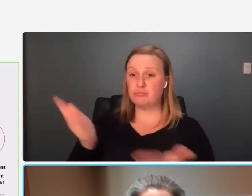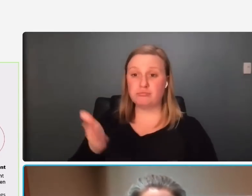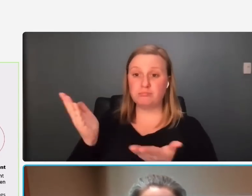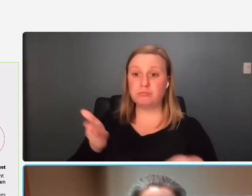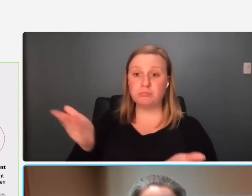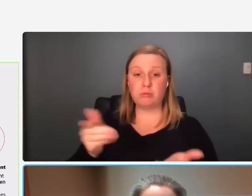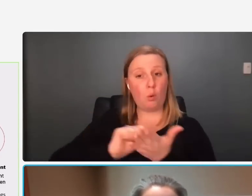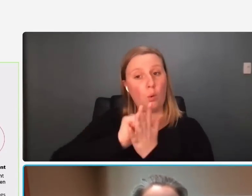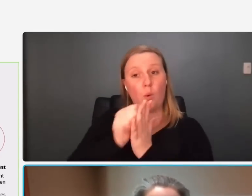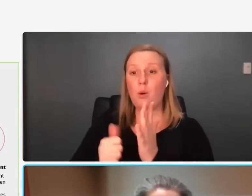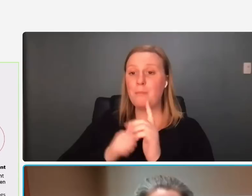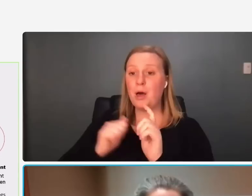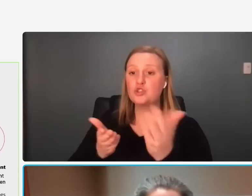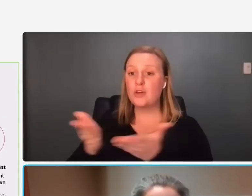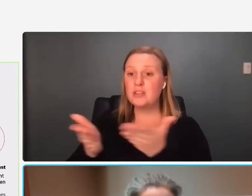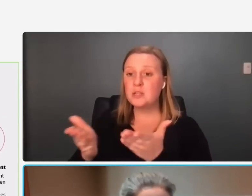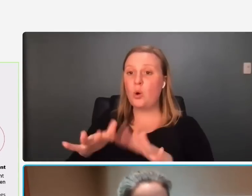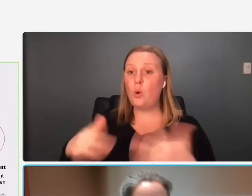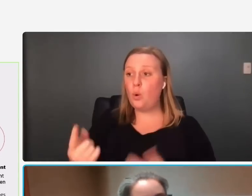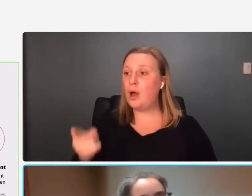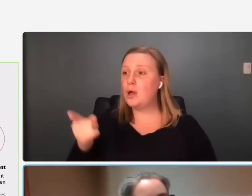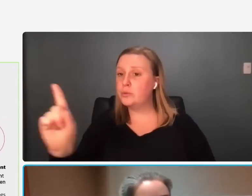Providers would then be paid in arrears based on the services